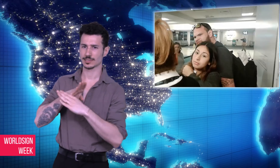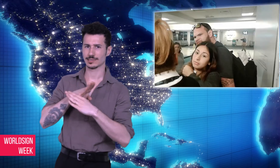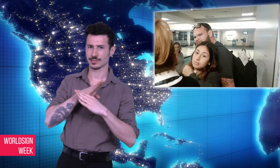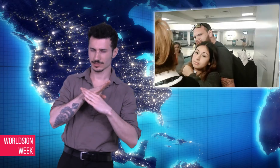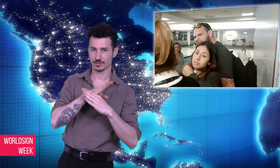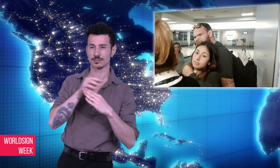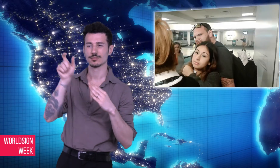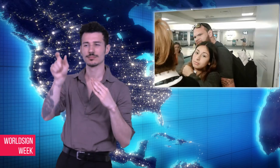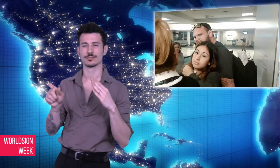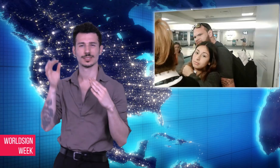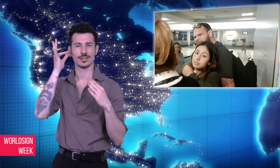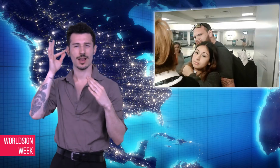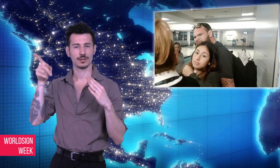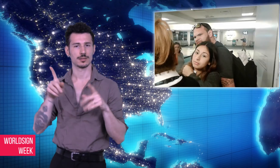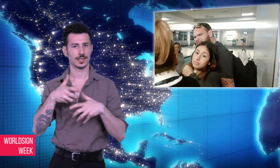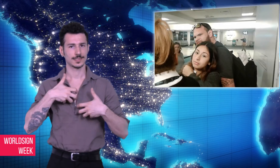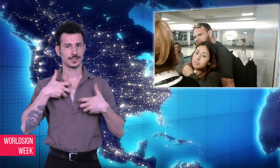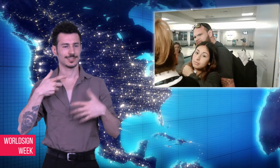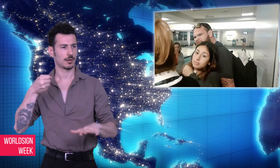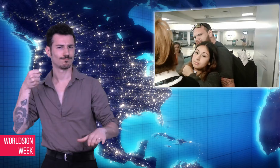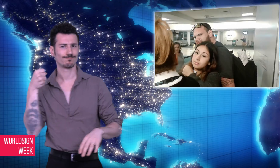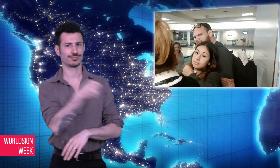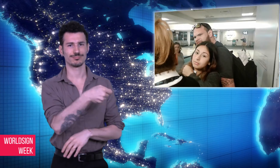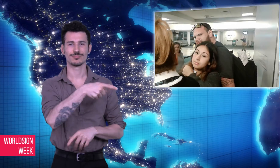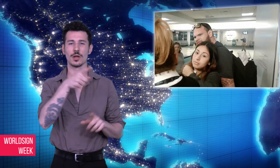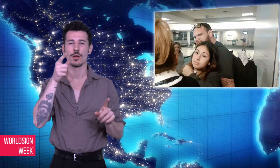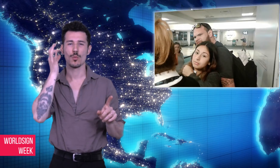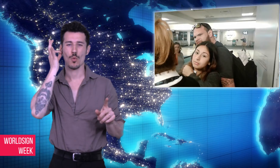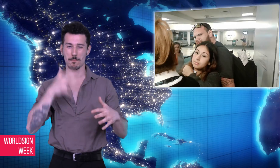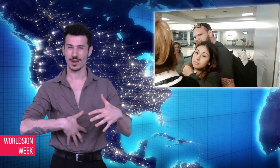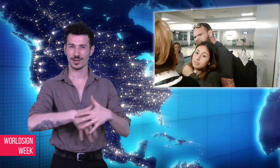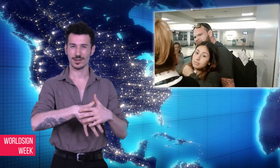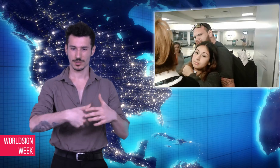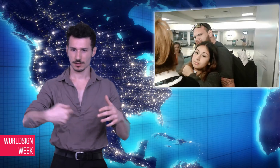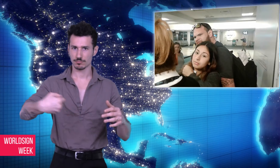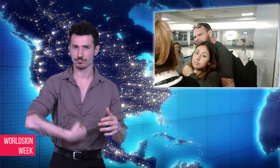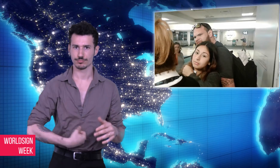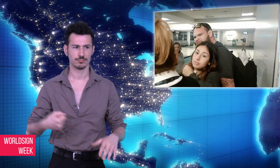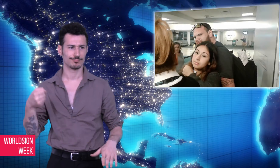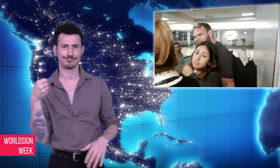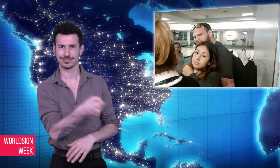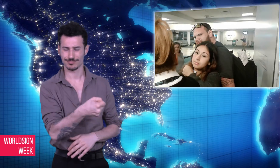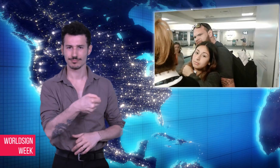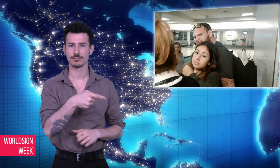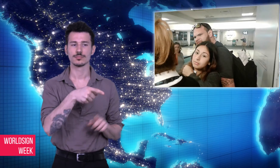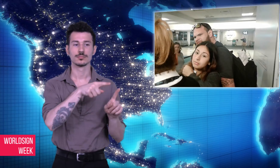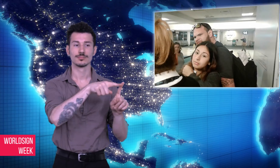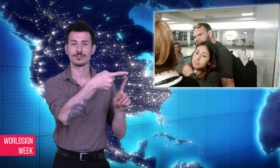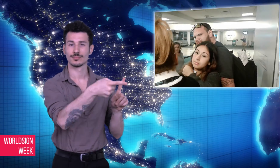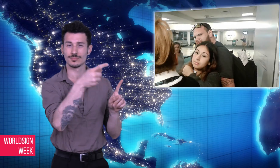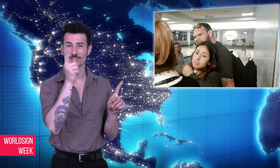blocked Manley and his family from exiting the passageway, Manley